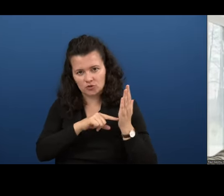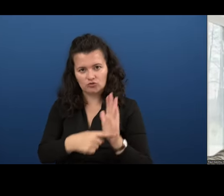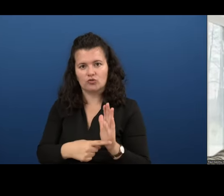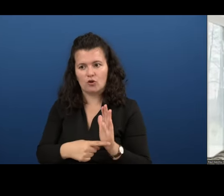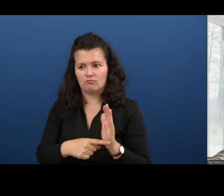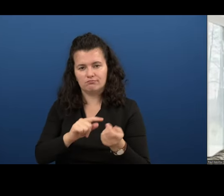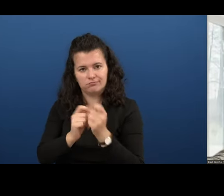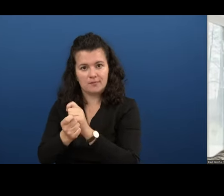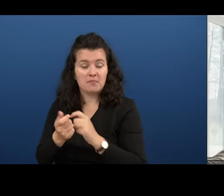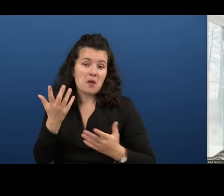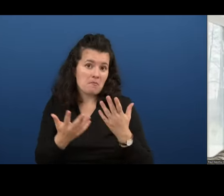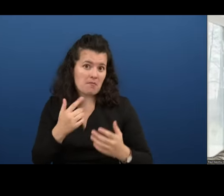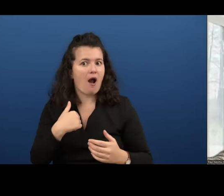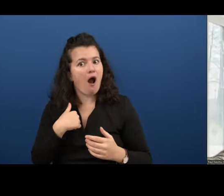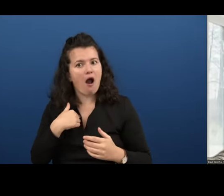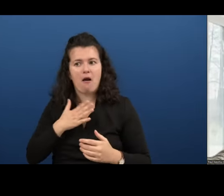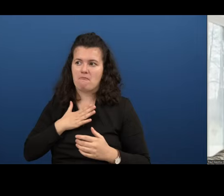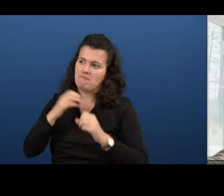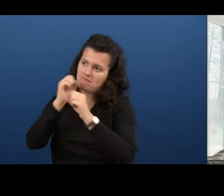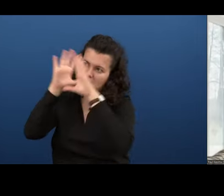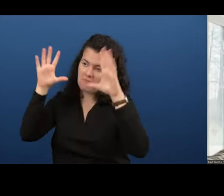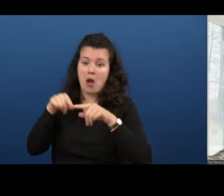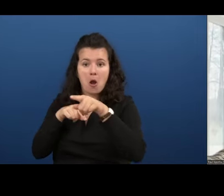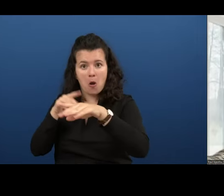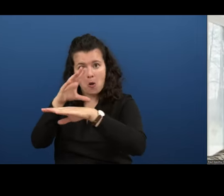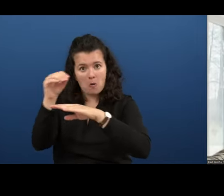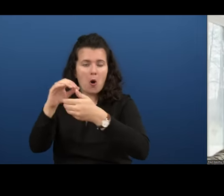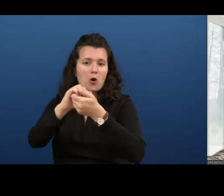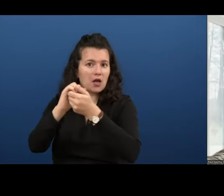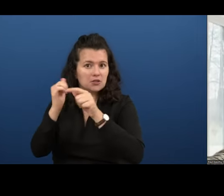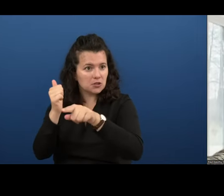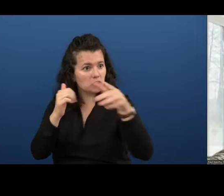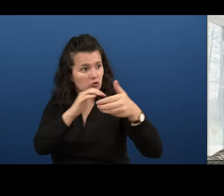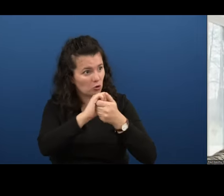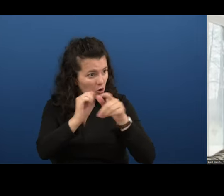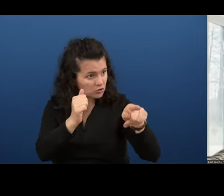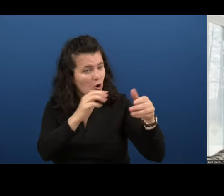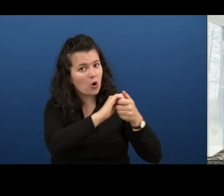with other like minded organizations to drive the diversity inclusion agenda